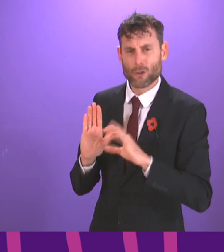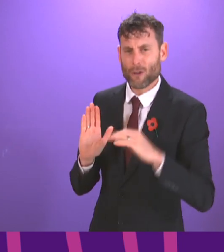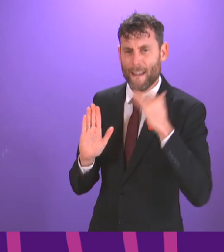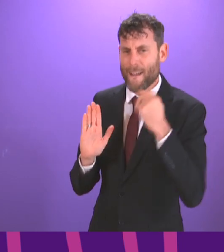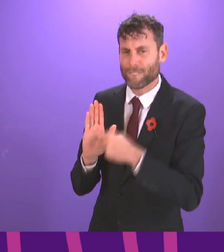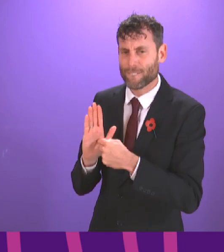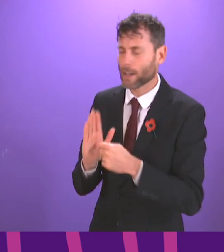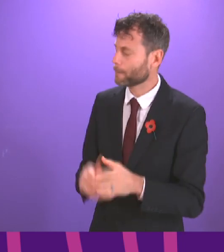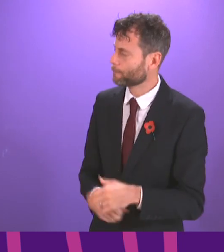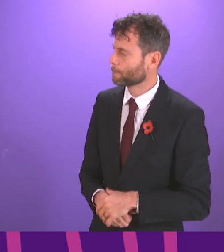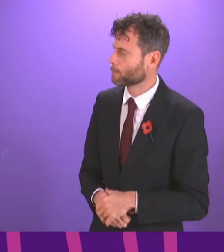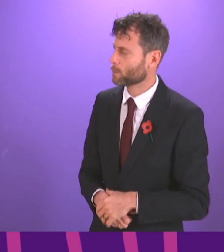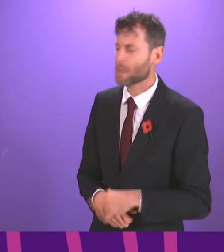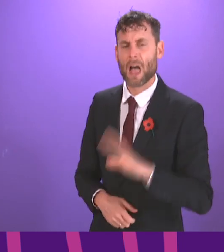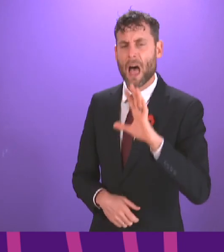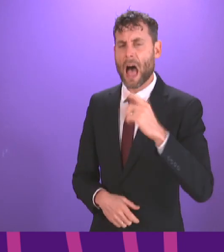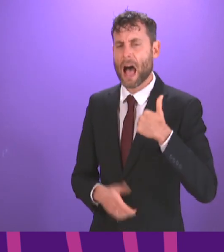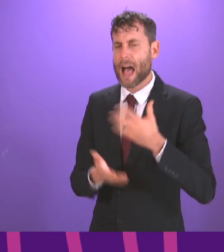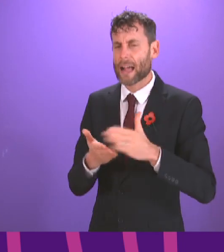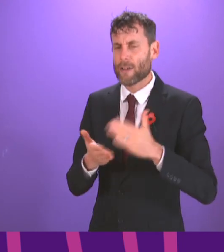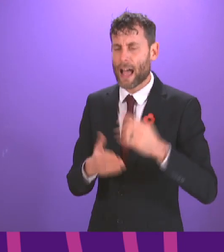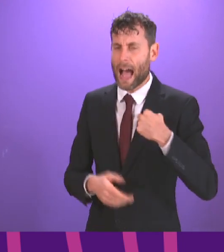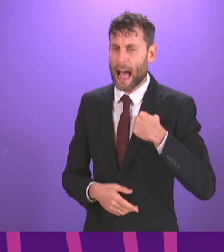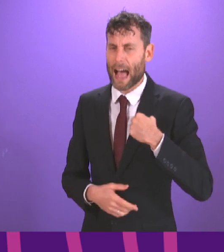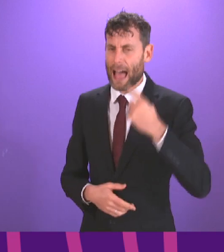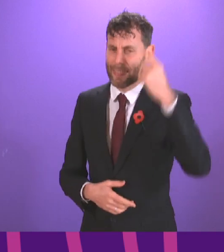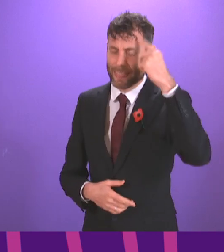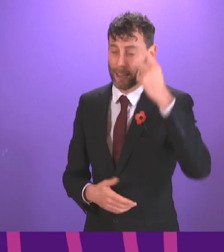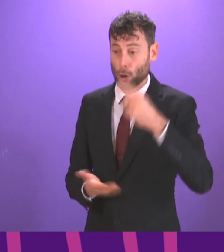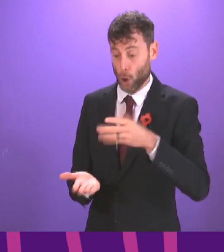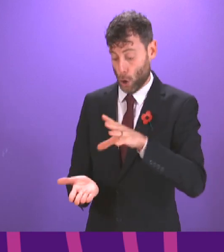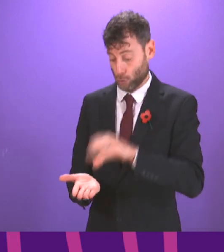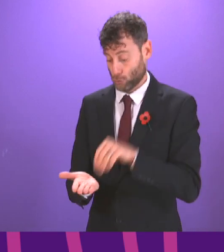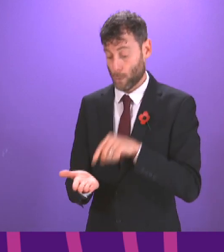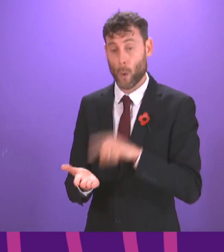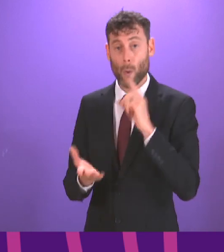or to have all their concerns satisfied by any report and I do not think that this report